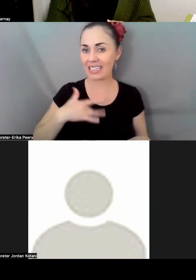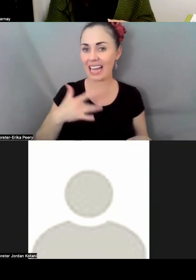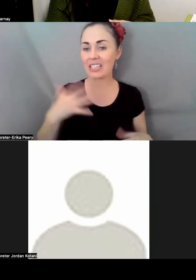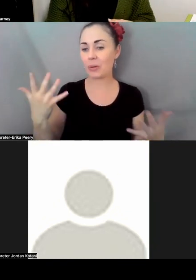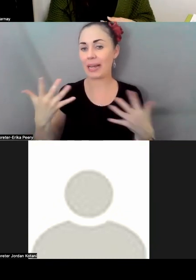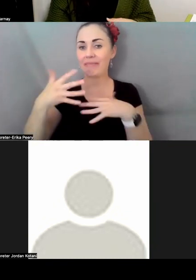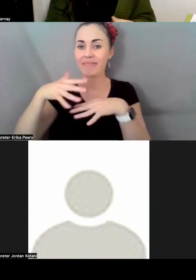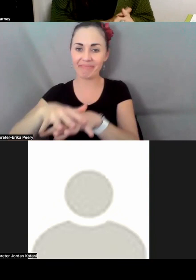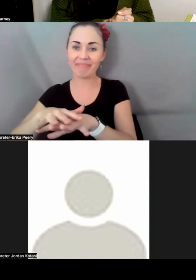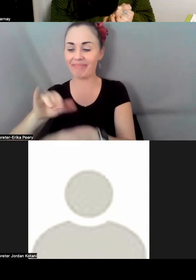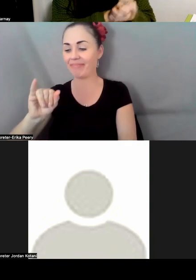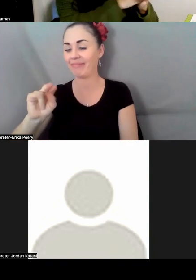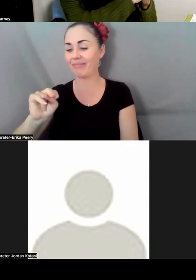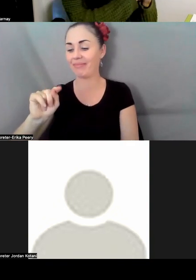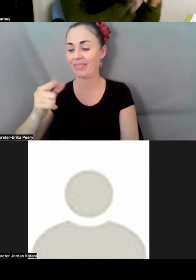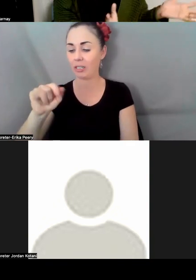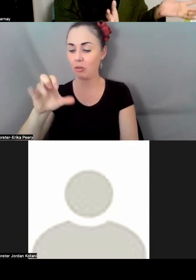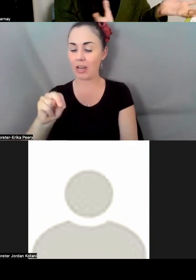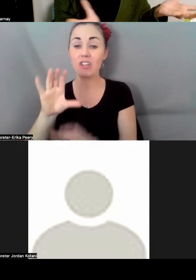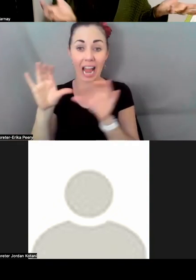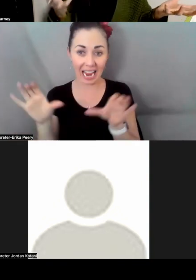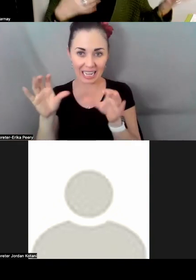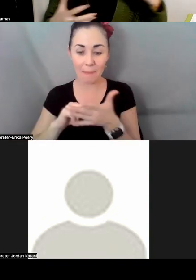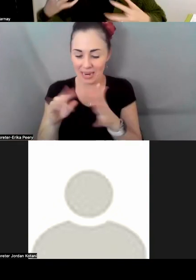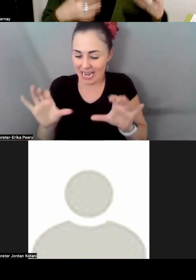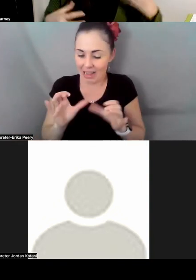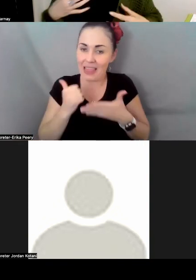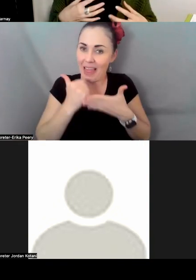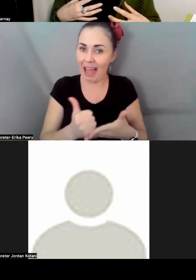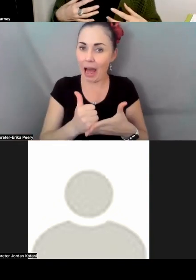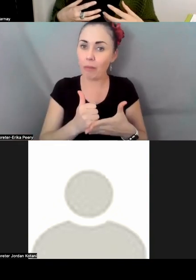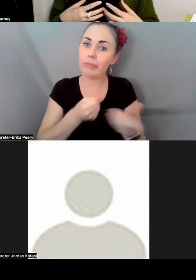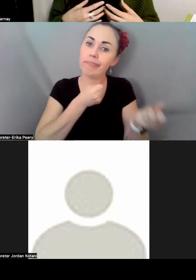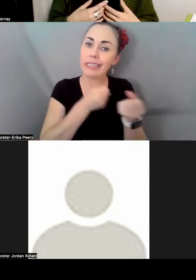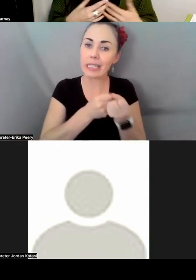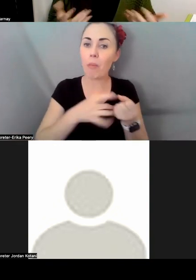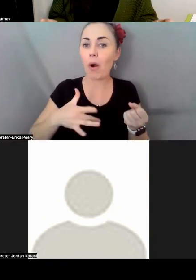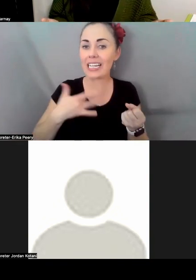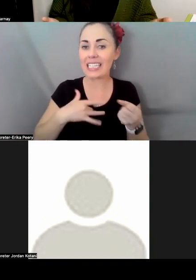We're going to integrate activities that help feed the sensory systems throughout the child's day.